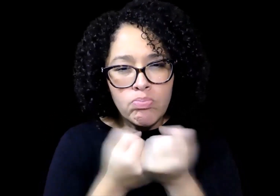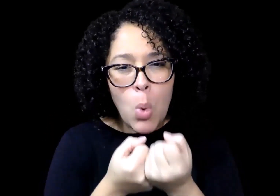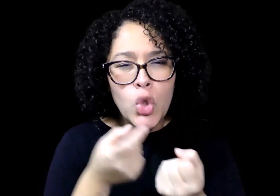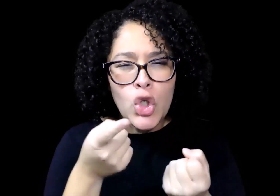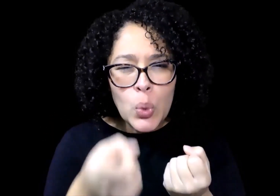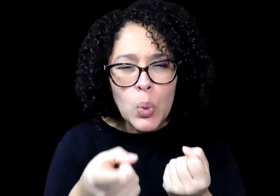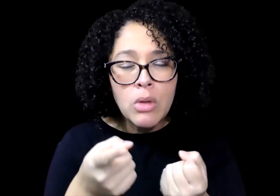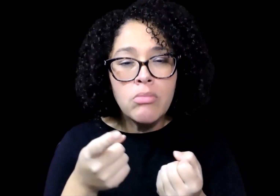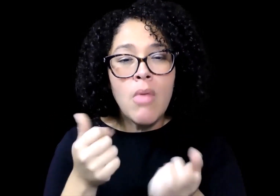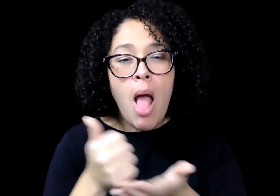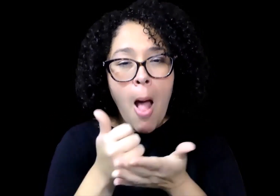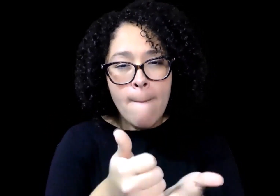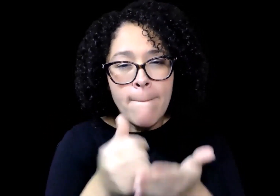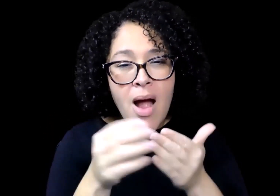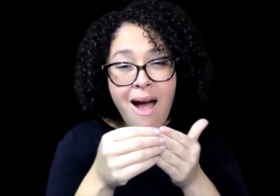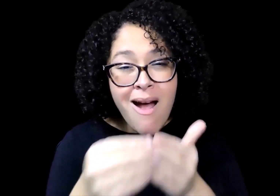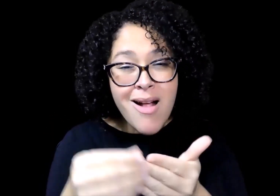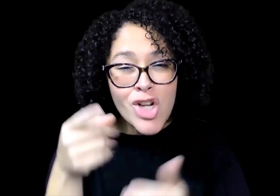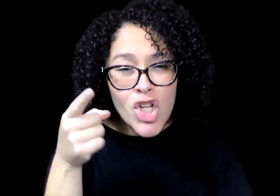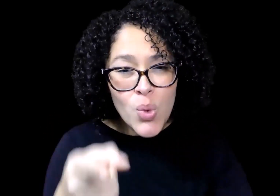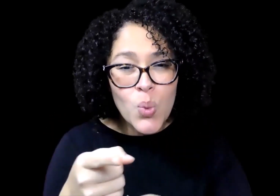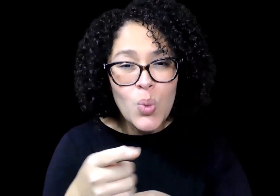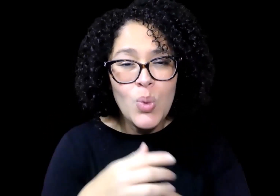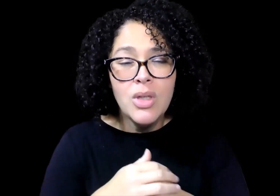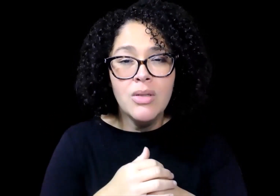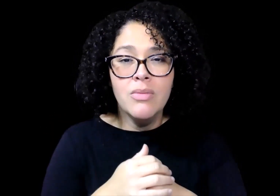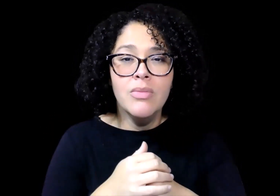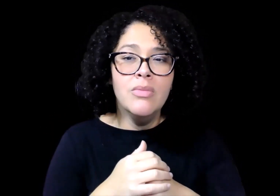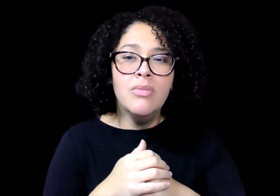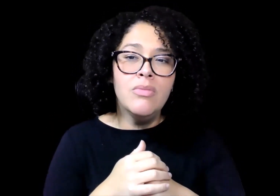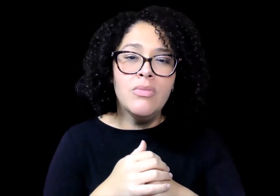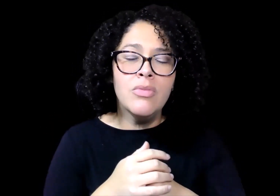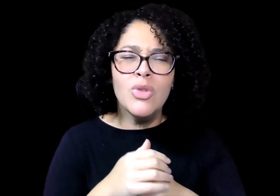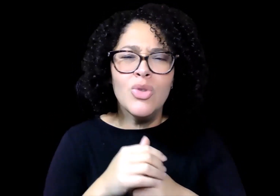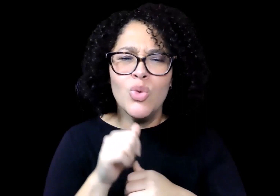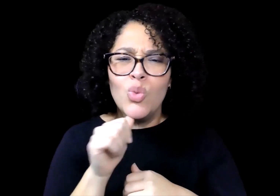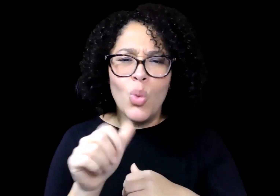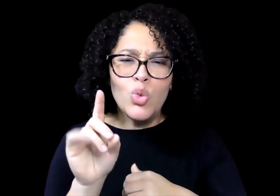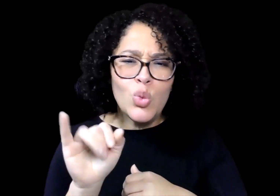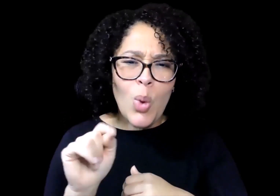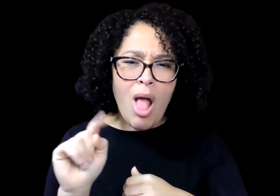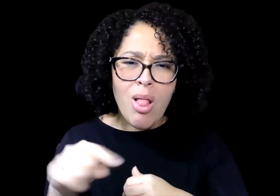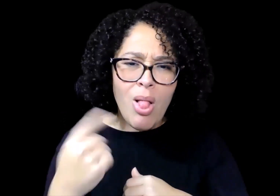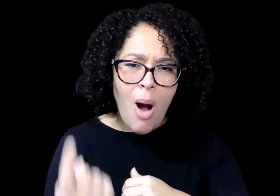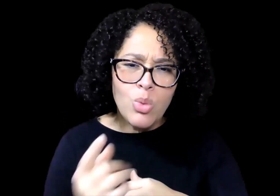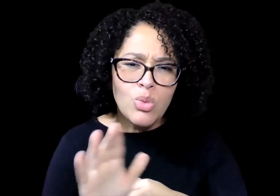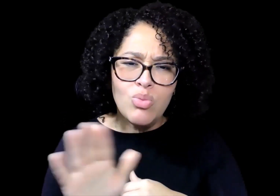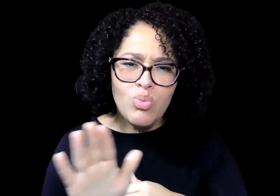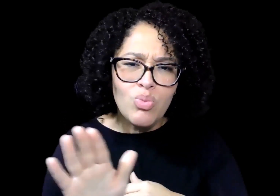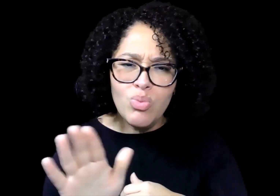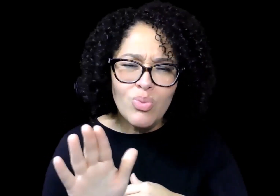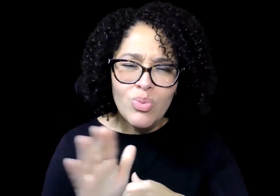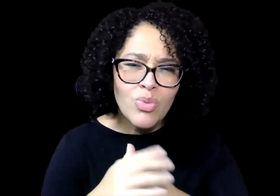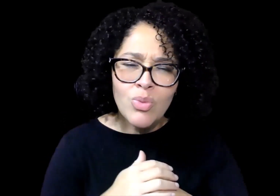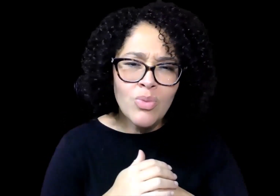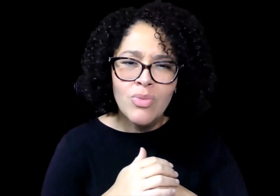and find people who can support you find people who can guide you don't try to do this alone